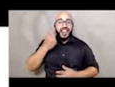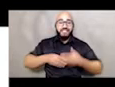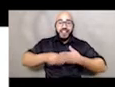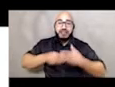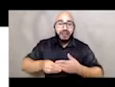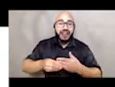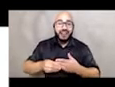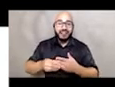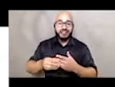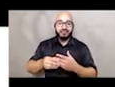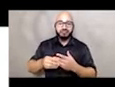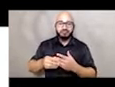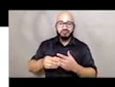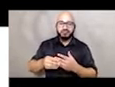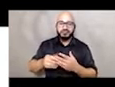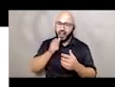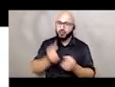too much flexibility to where it becomes an issue.